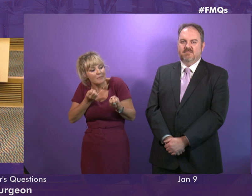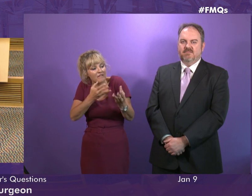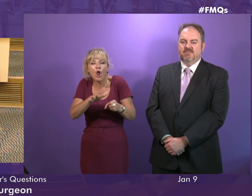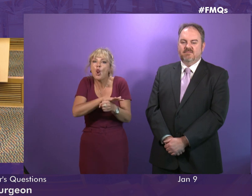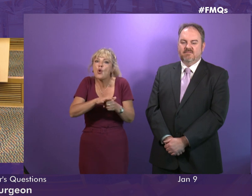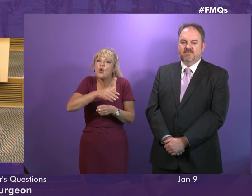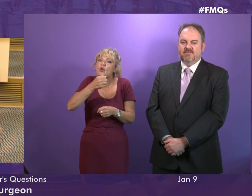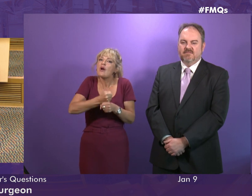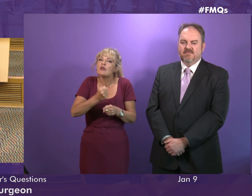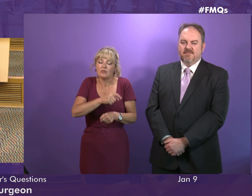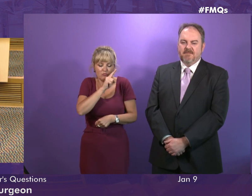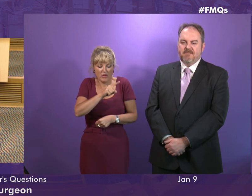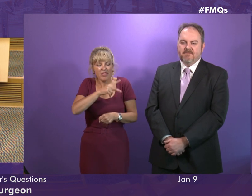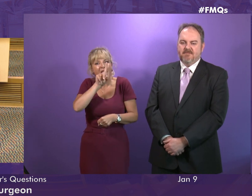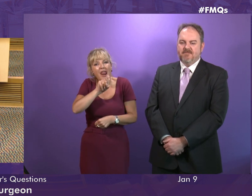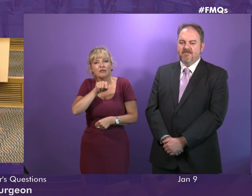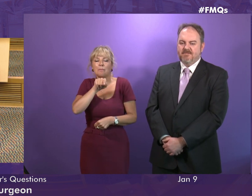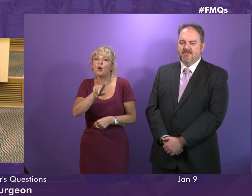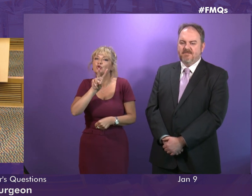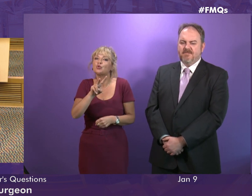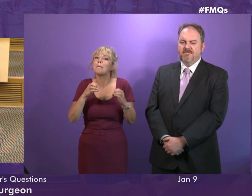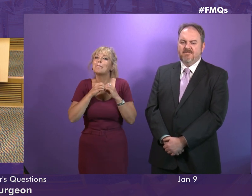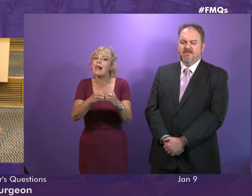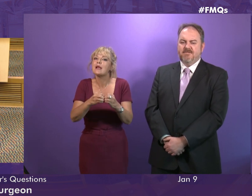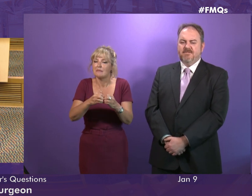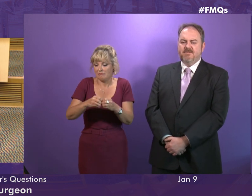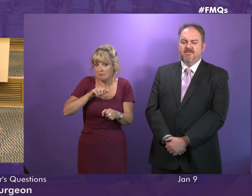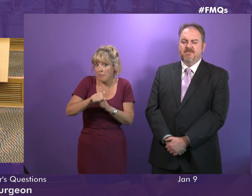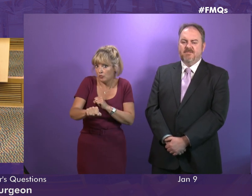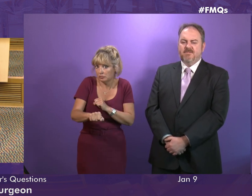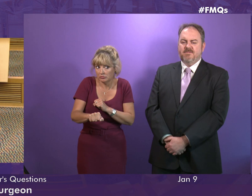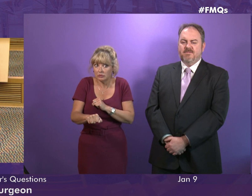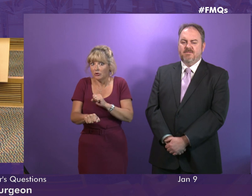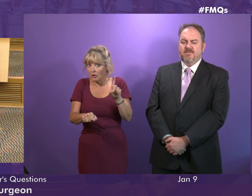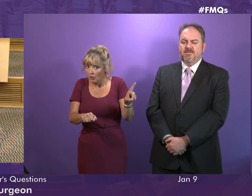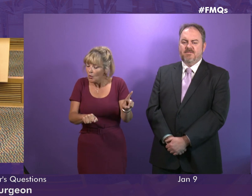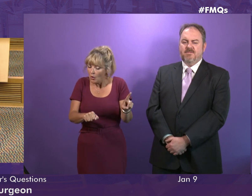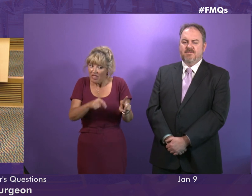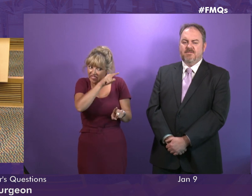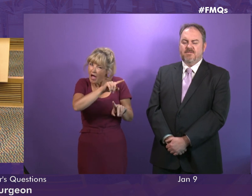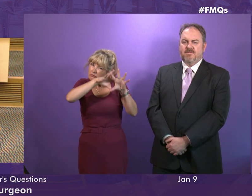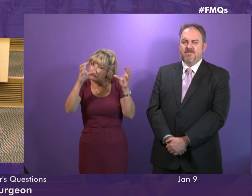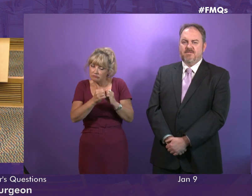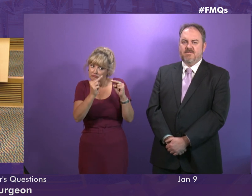a settlement of £11.2 billion, which, in itself, is a real-terms increase. Taken together